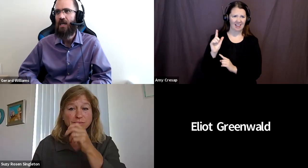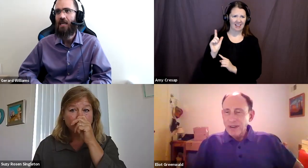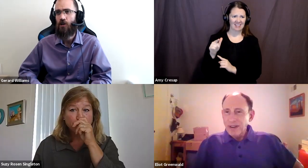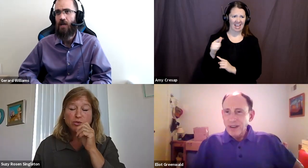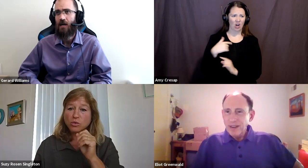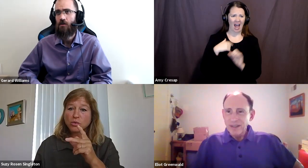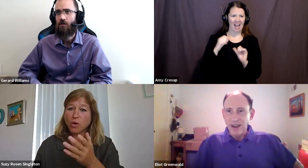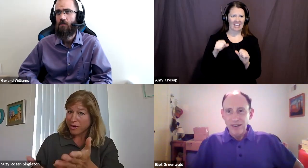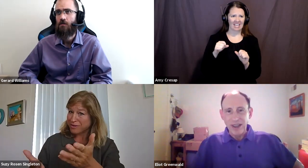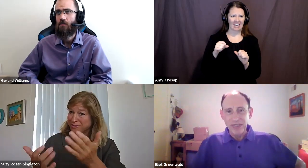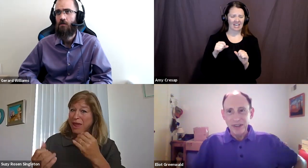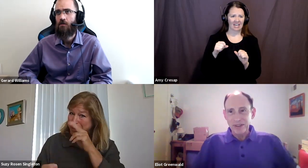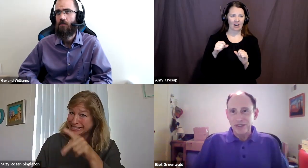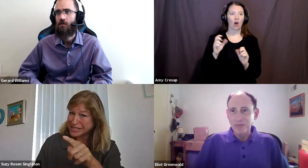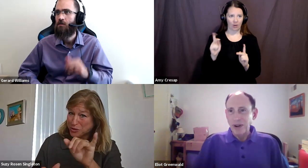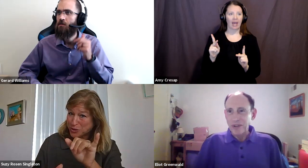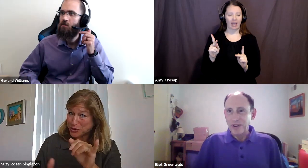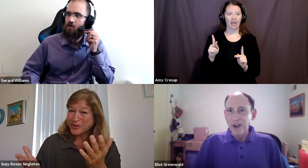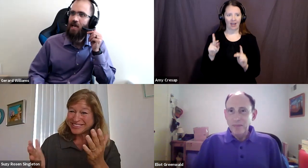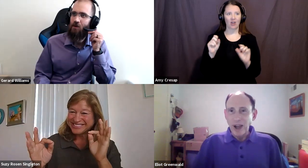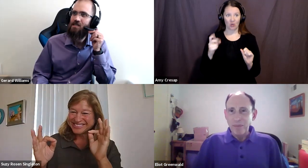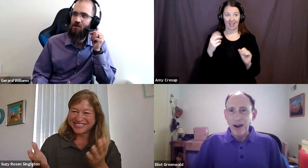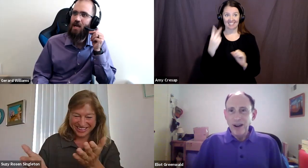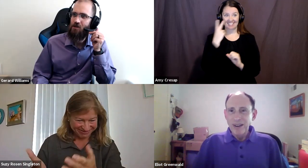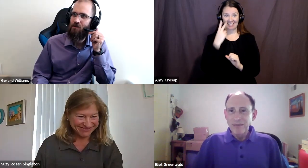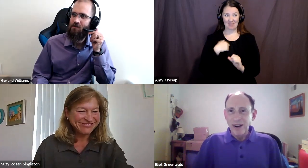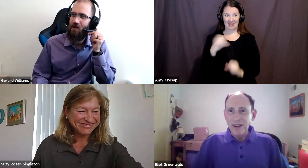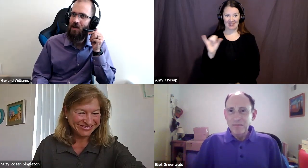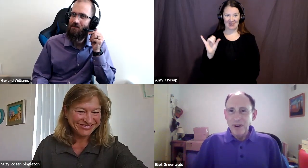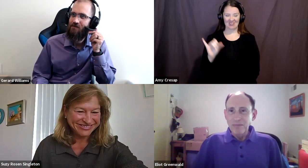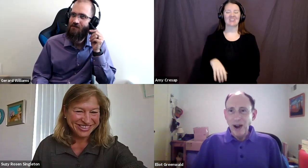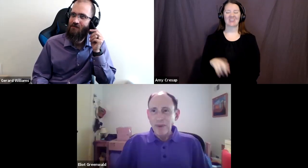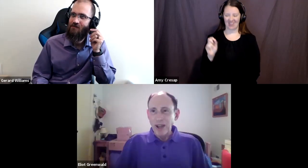We can hear you now. >> Okay. I think you can see me also. >> We see you now, too.